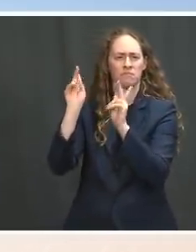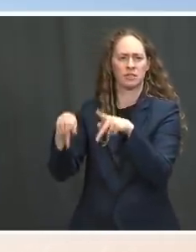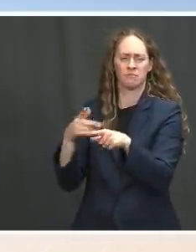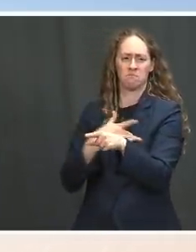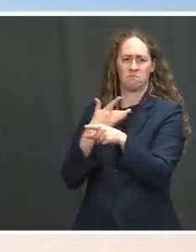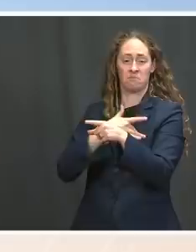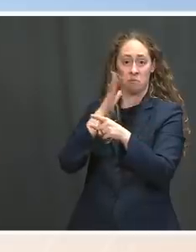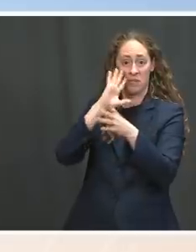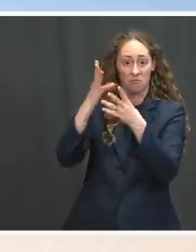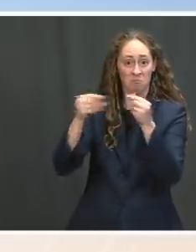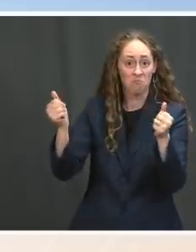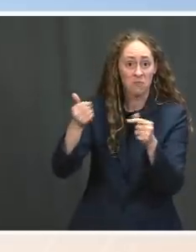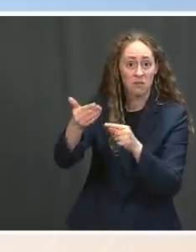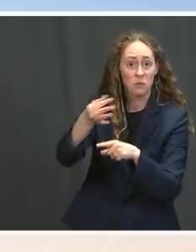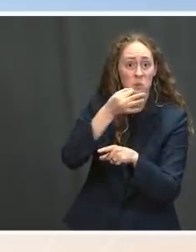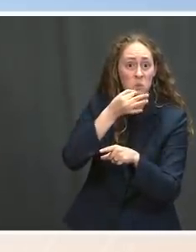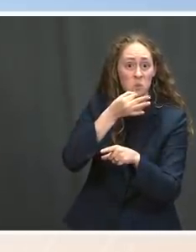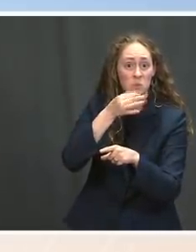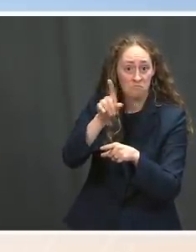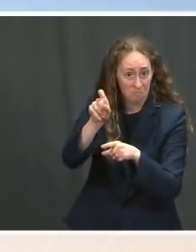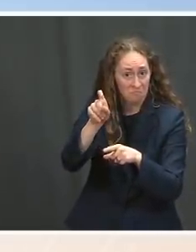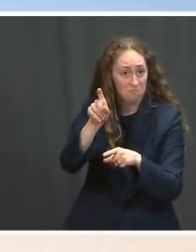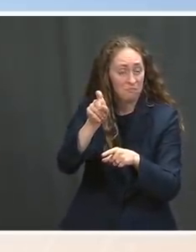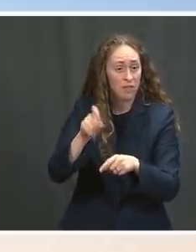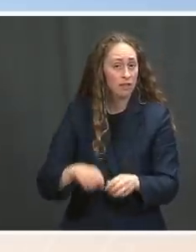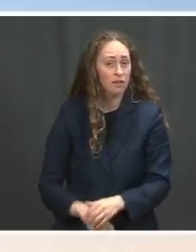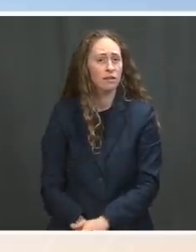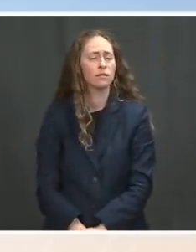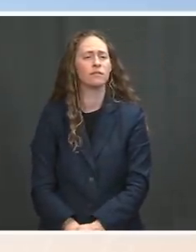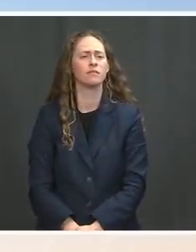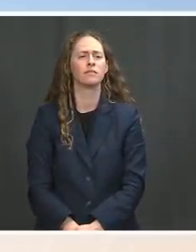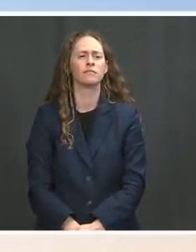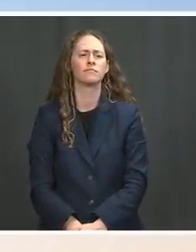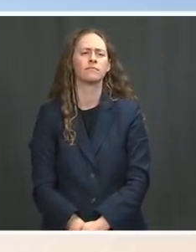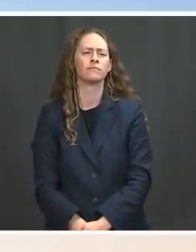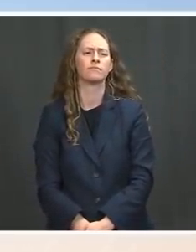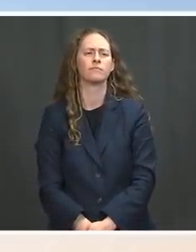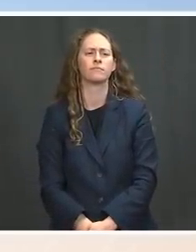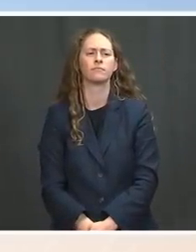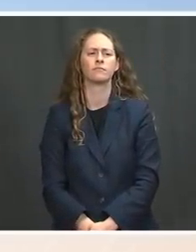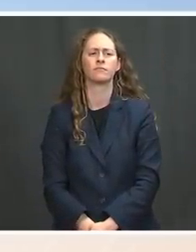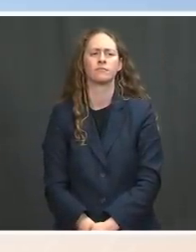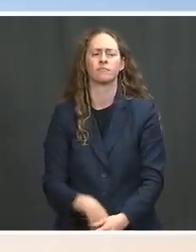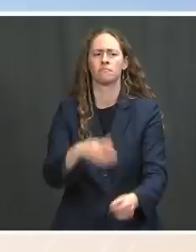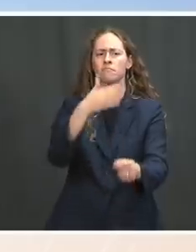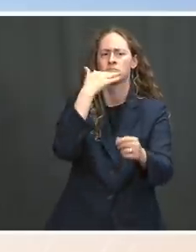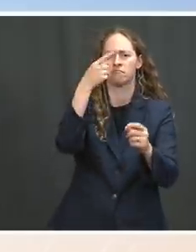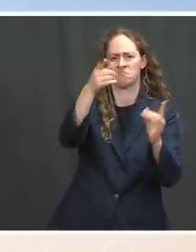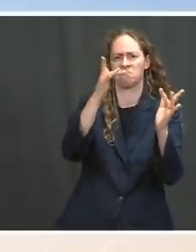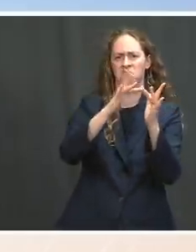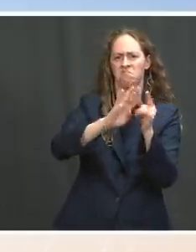Secretary Buttigieg: So -- >> The Press: Go ahead. Secretary Buttigieg: I'll defer to announcements from the company on their process. Again, PHMSA is in touch with them